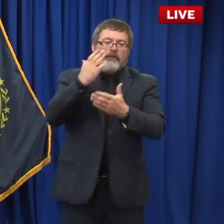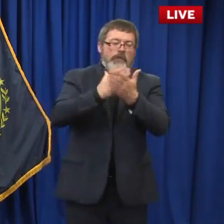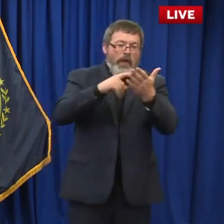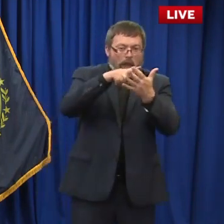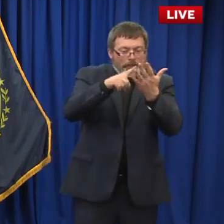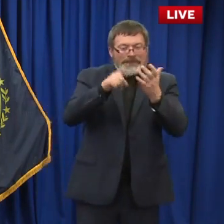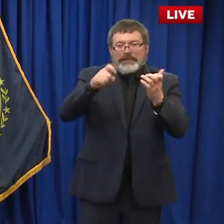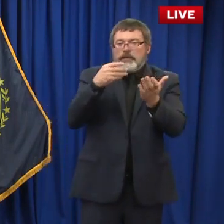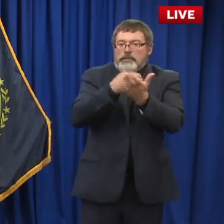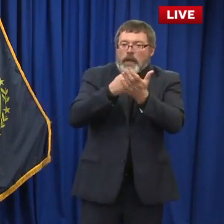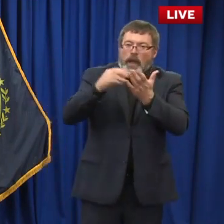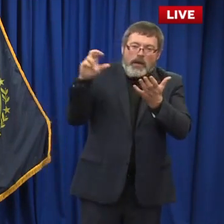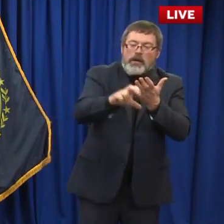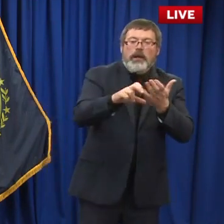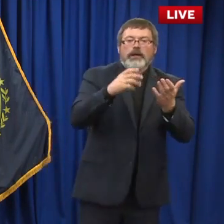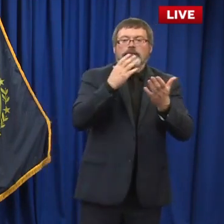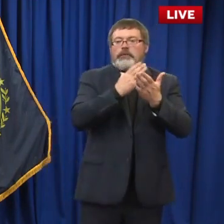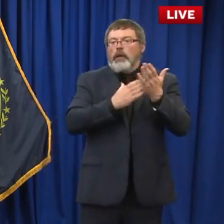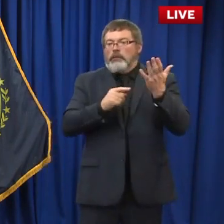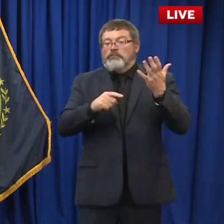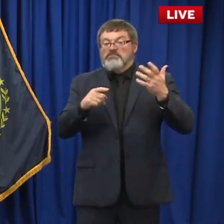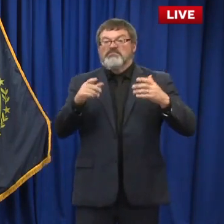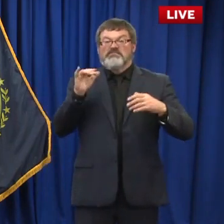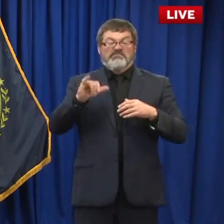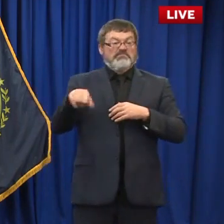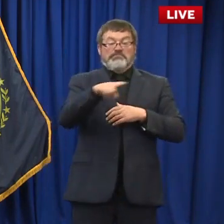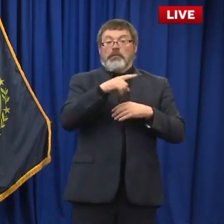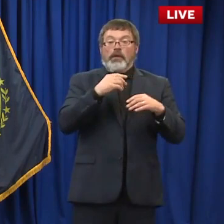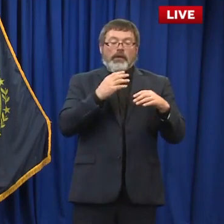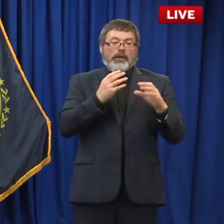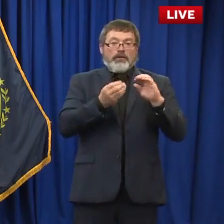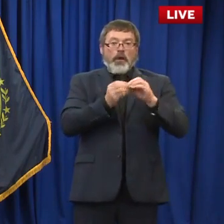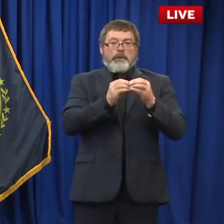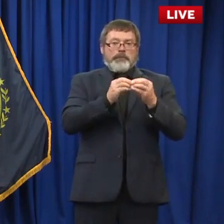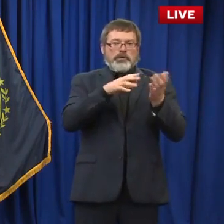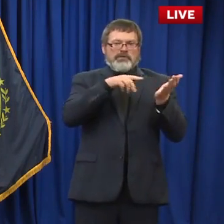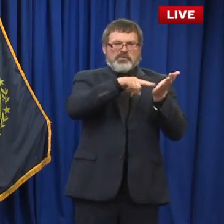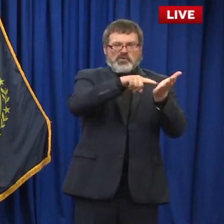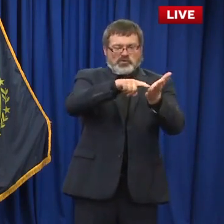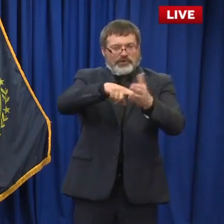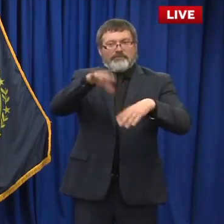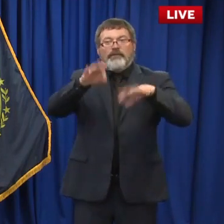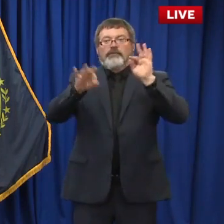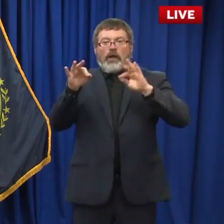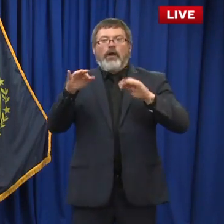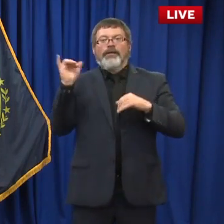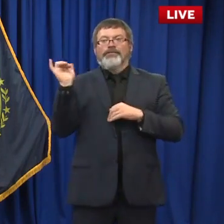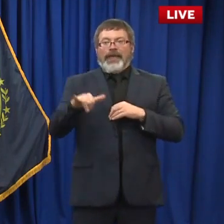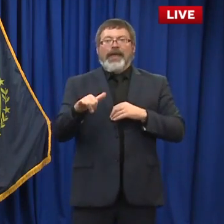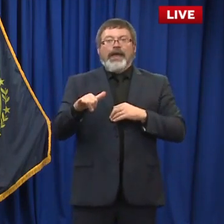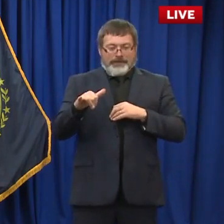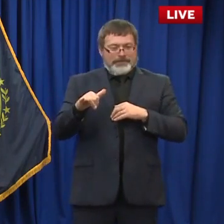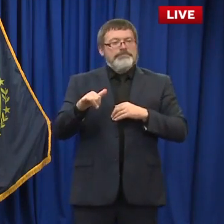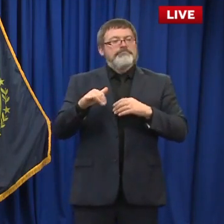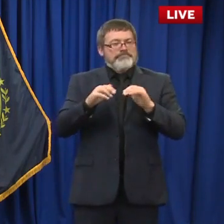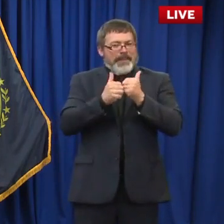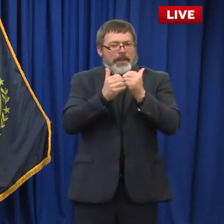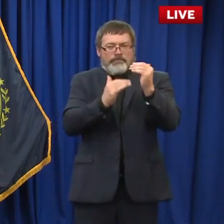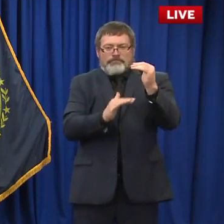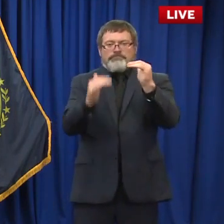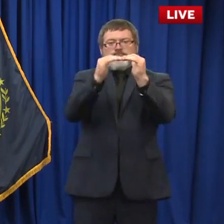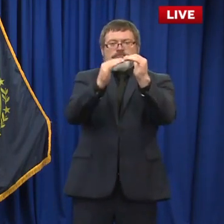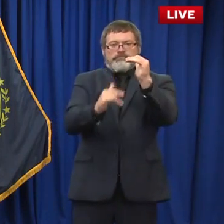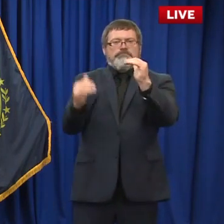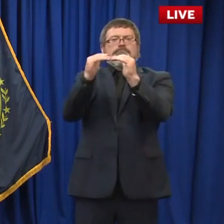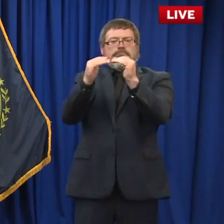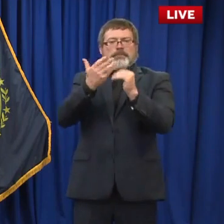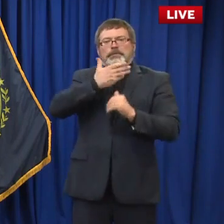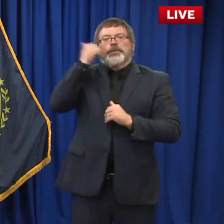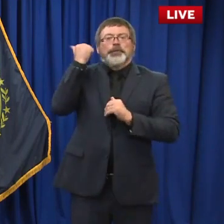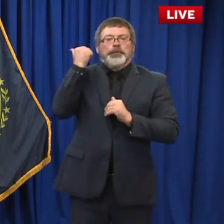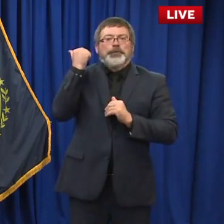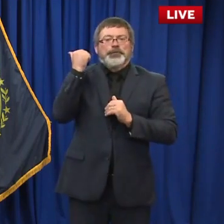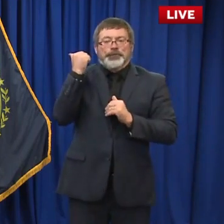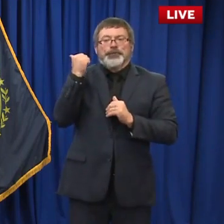WE HAVE JUST BEEN ABLE TO KIND OF TOUCH THE SURFACE OF THE DATA AND IT'S CLEAR, THAT THERE IS A RESPONSE -- A RESPONSE IS NEEDED BUT WE WANT TO LOOK EVEN DEEPNER TO THAT DATA TO MAKE SURE WE'RE